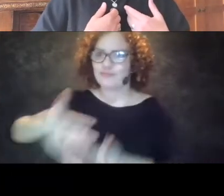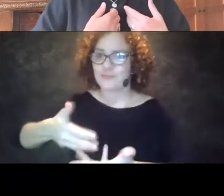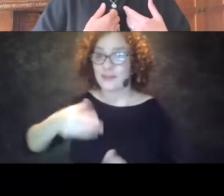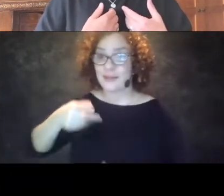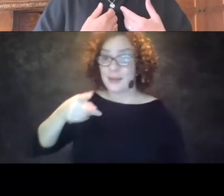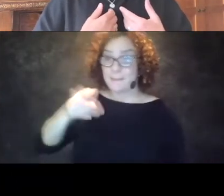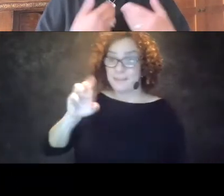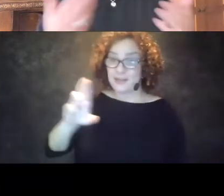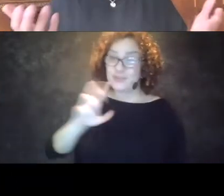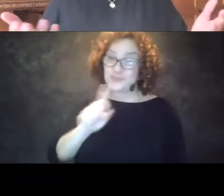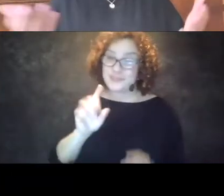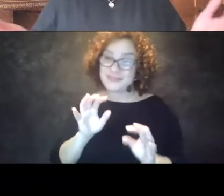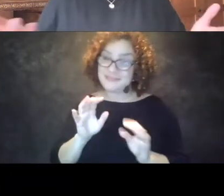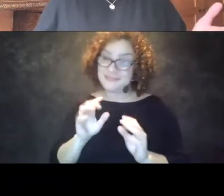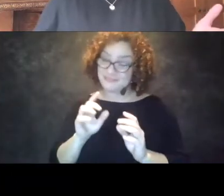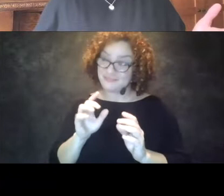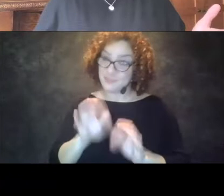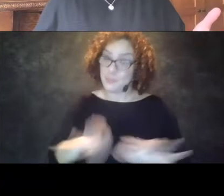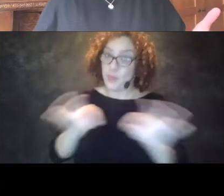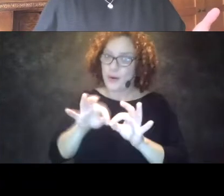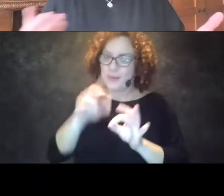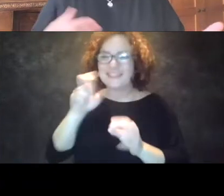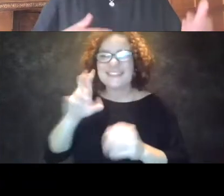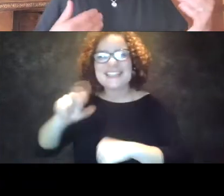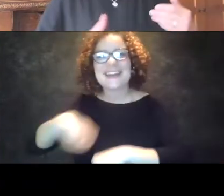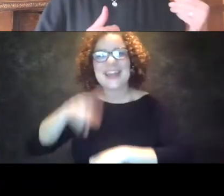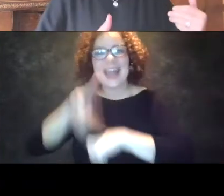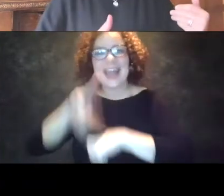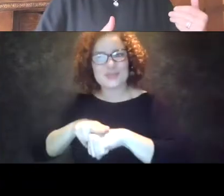because they were a great natural support, because it wasn't always that there could